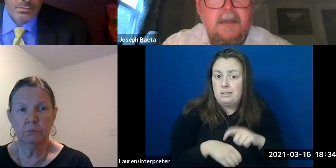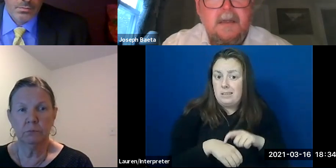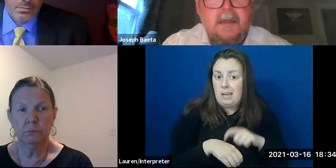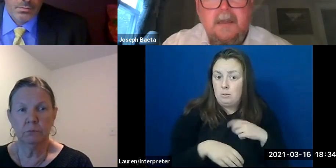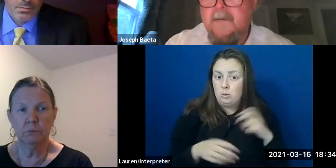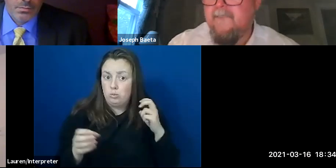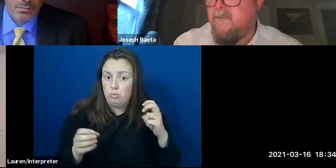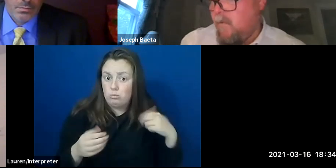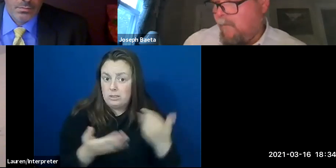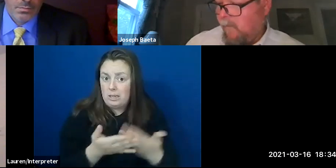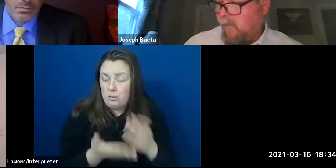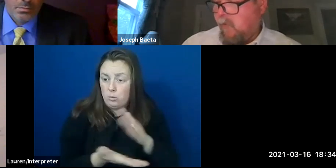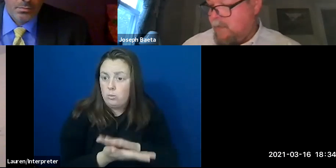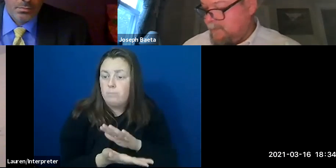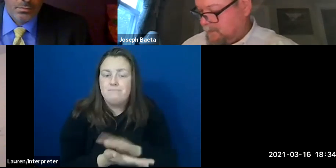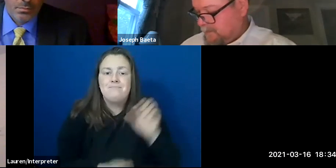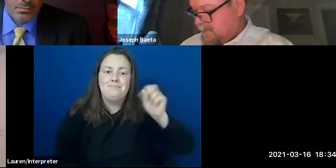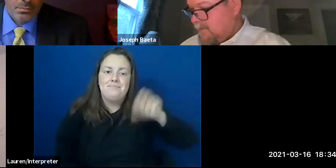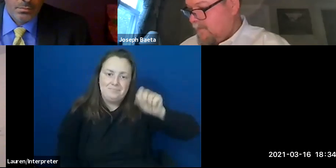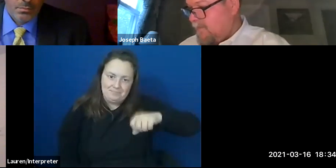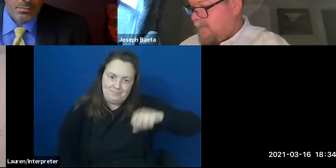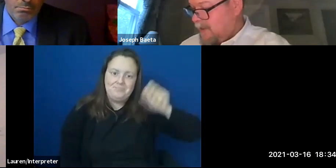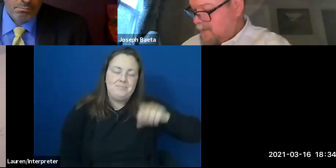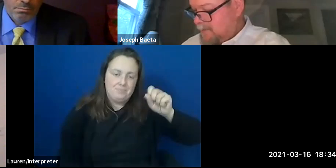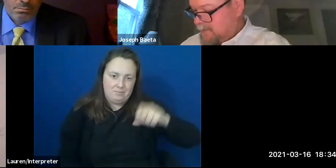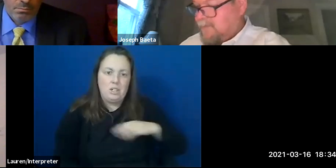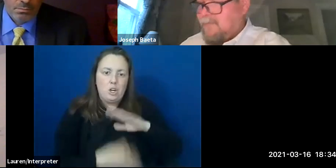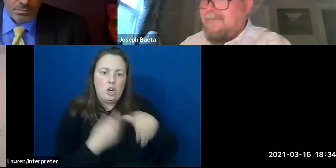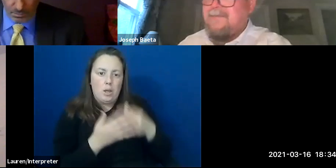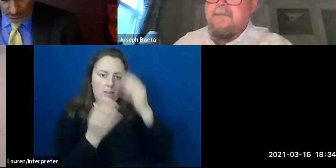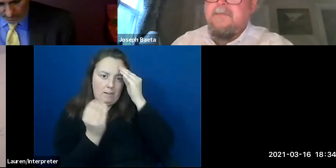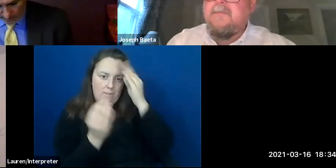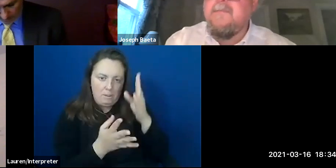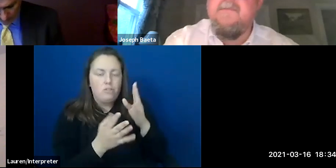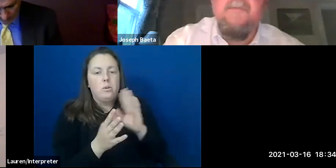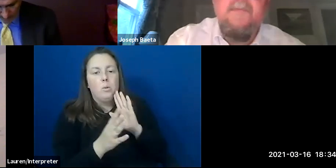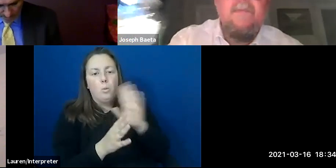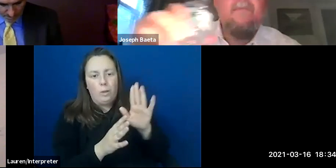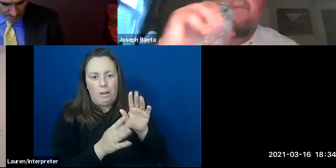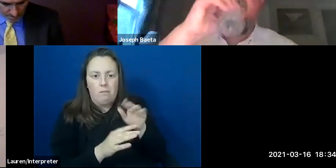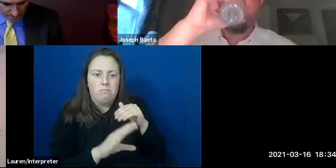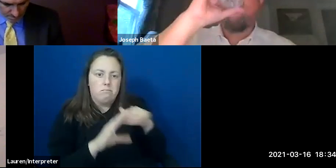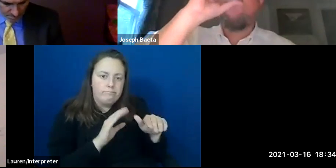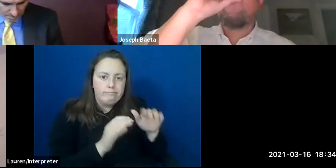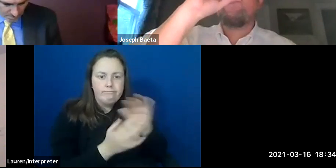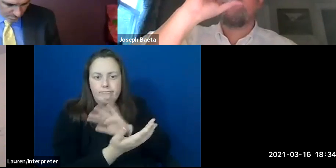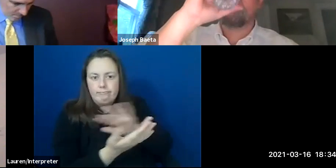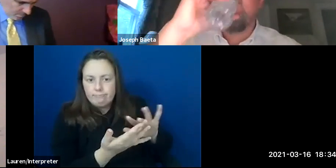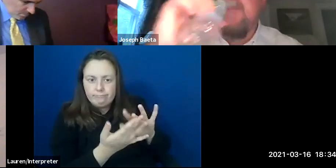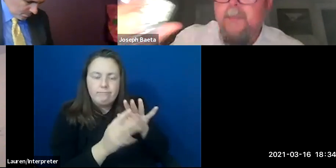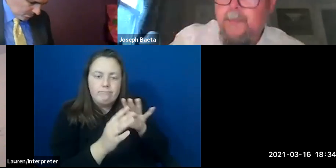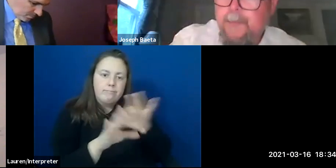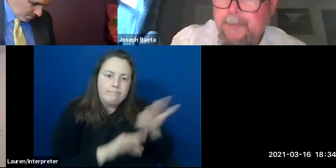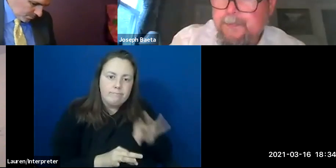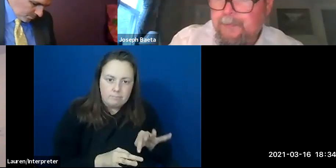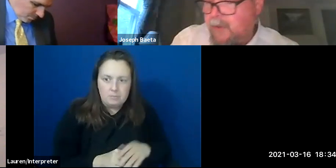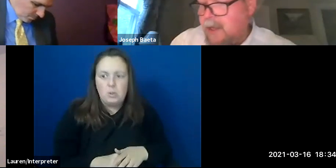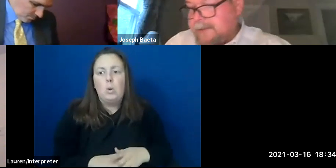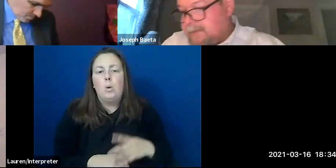Vincent Cerce: Yes, we will be getting all that information out to them, we started at the point now we need to know So how are our rooms going to look at the high school at that time what's available.